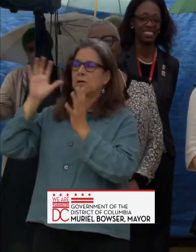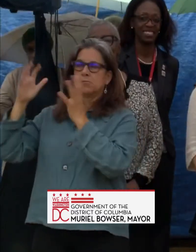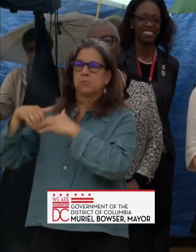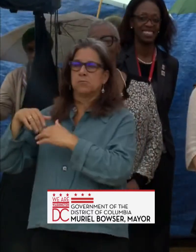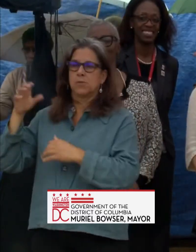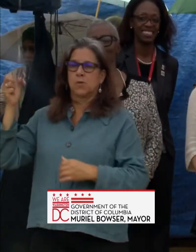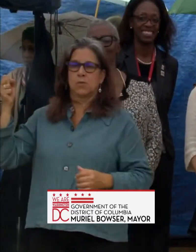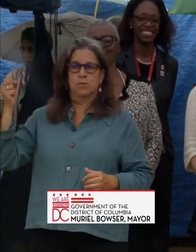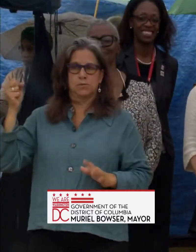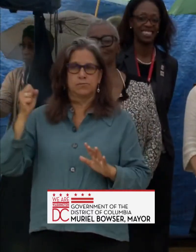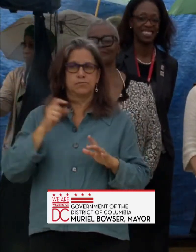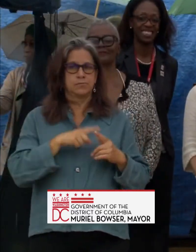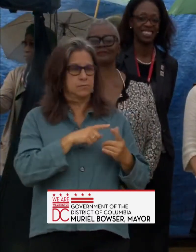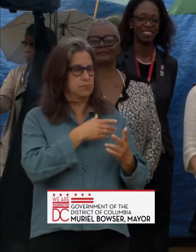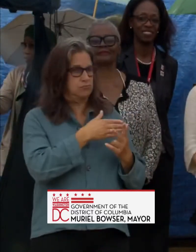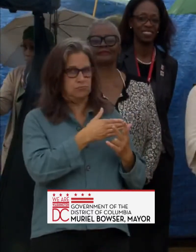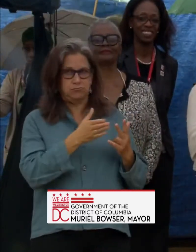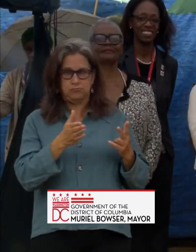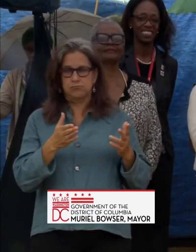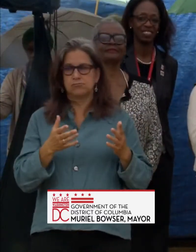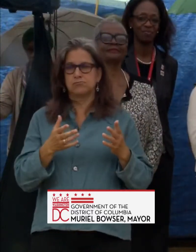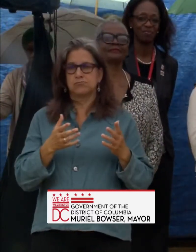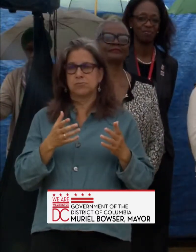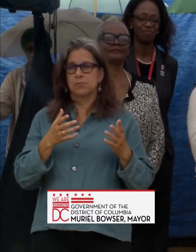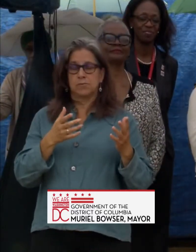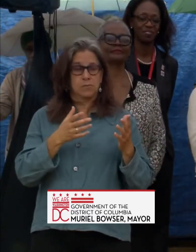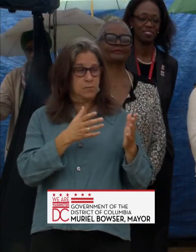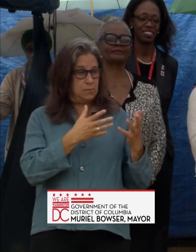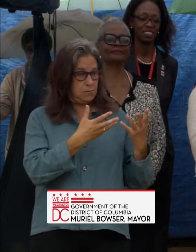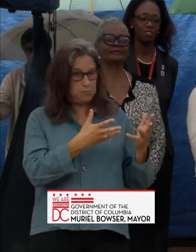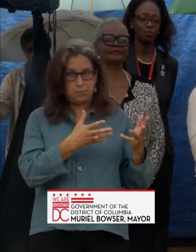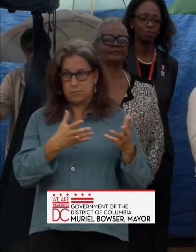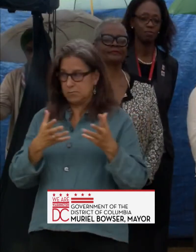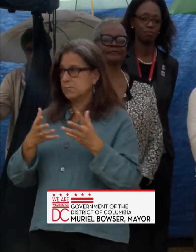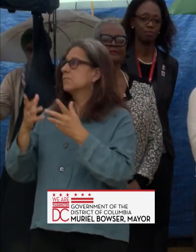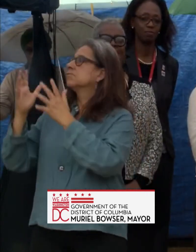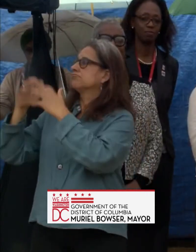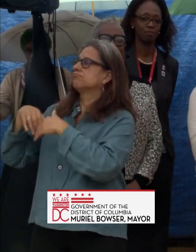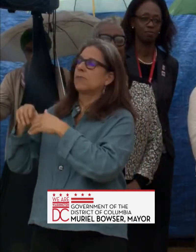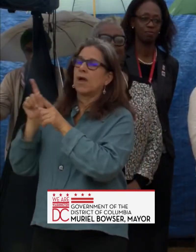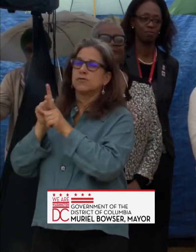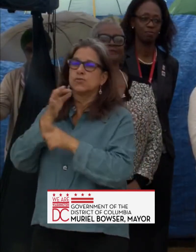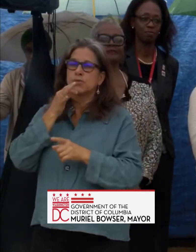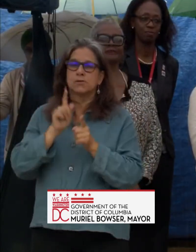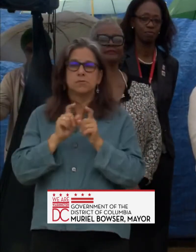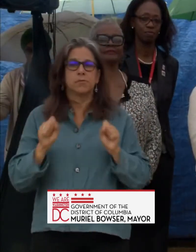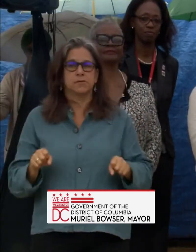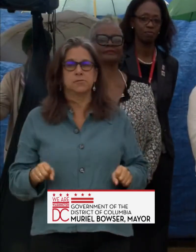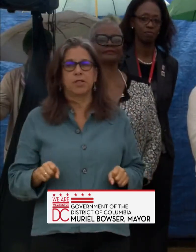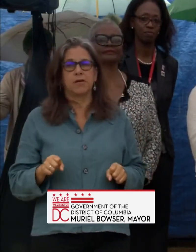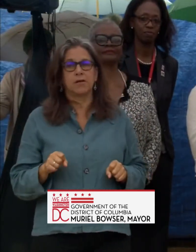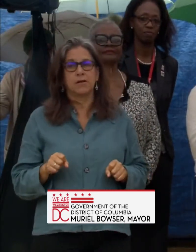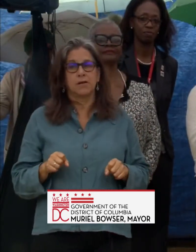YES, MARTIN. SO ARE YOU GOING TO -- WHEN THIS OPENS UP IN 14 MONTHS, ARE YOU GOING TO MOVE PEOPLE IN RIGHT AWAY OUT OF D.C.